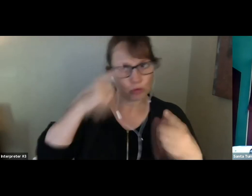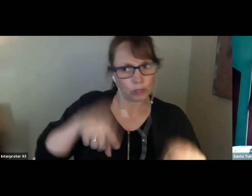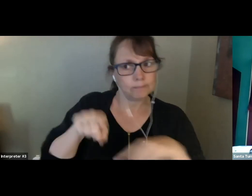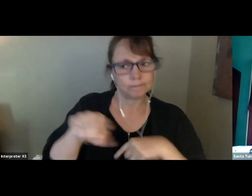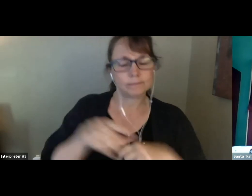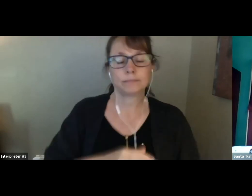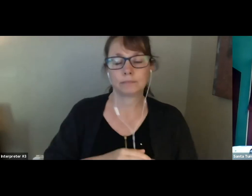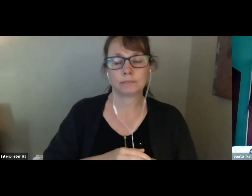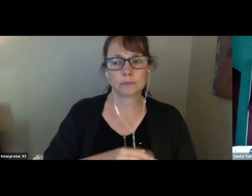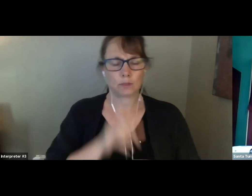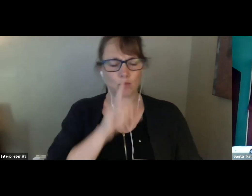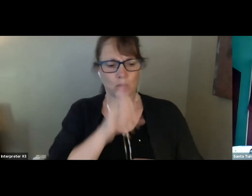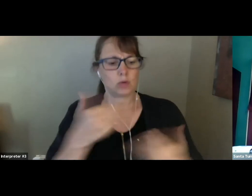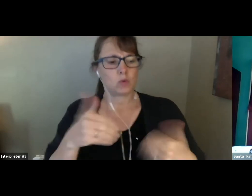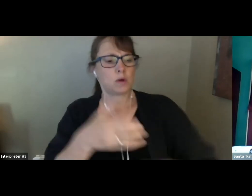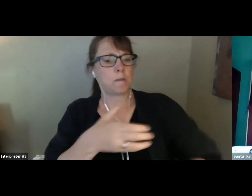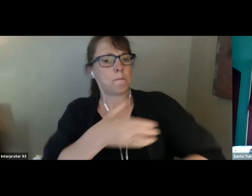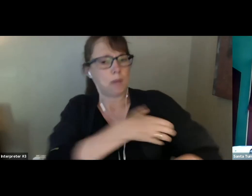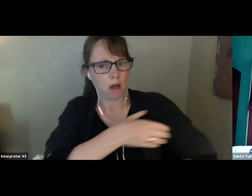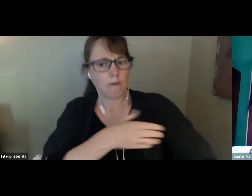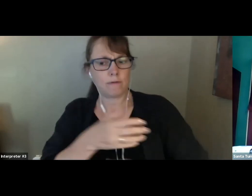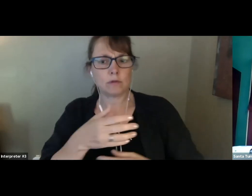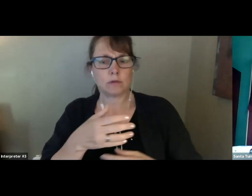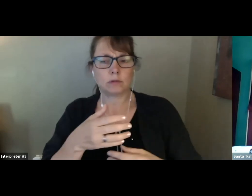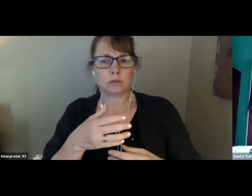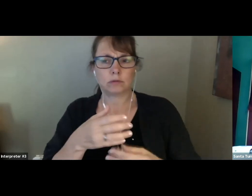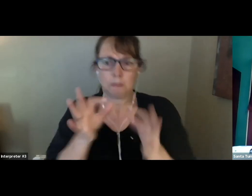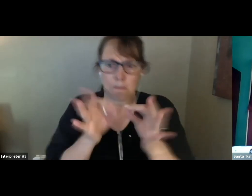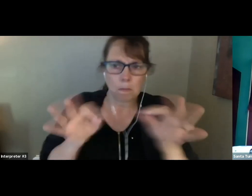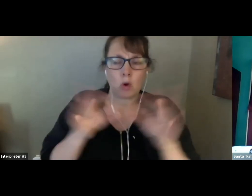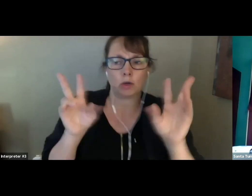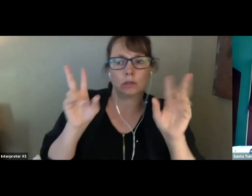very powerful hot topics and, as you said, it’s important for us to have a voice at